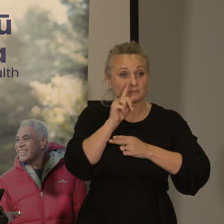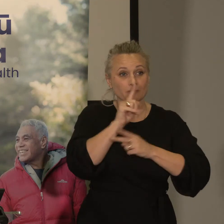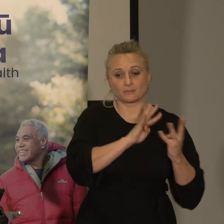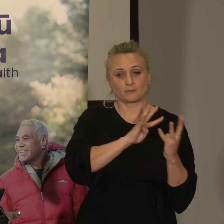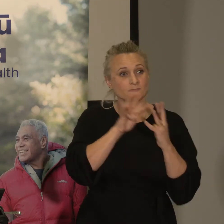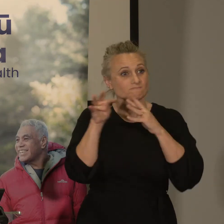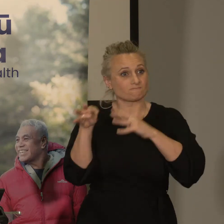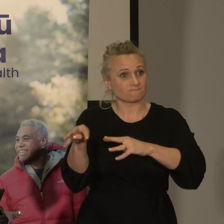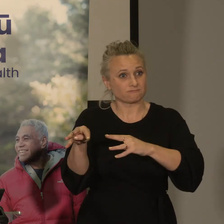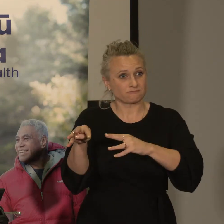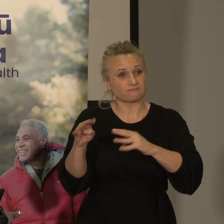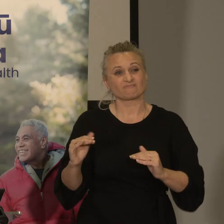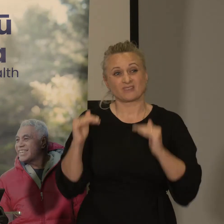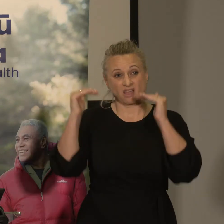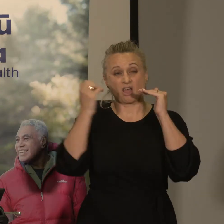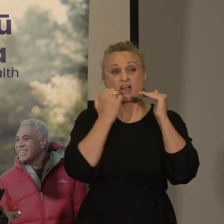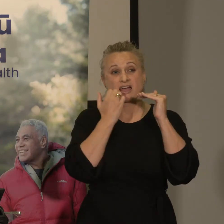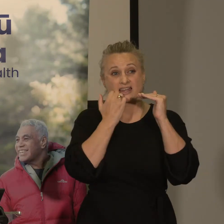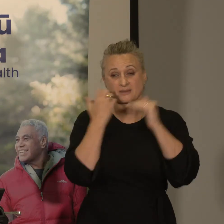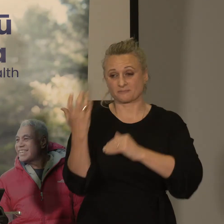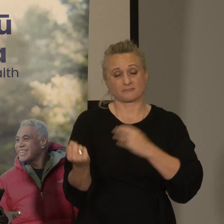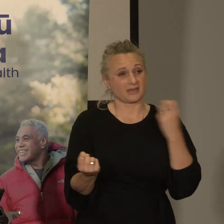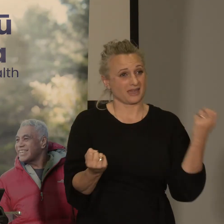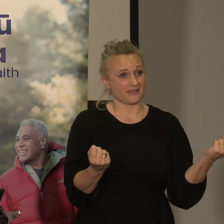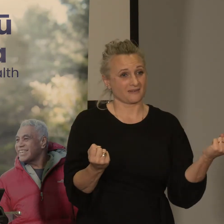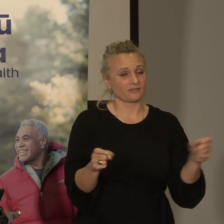emergency departments remains